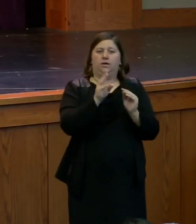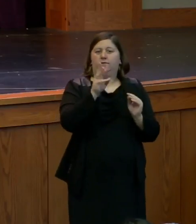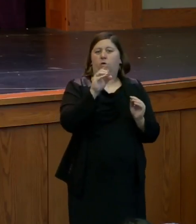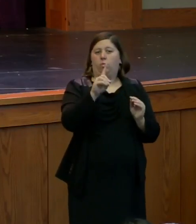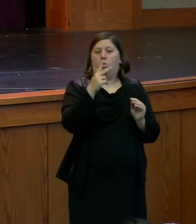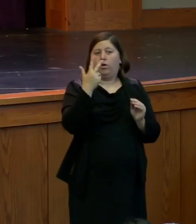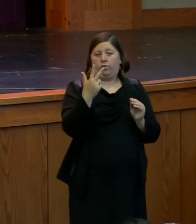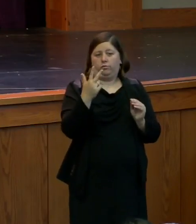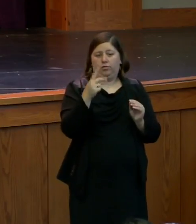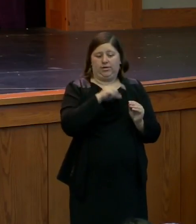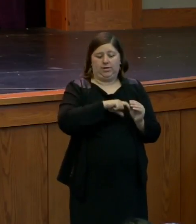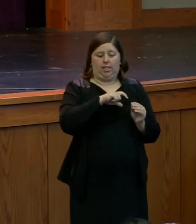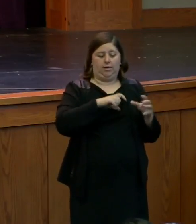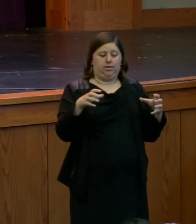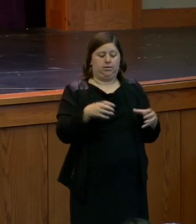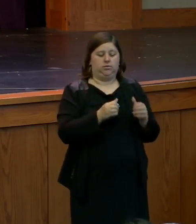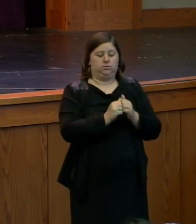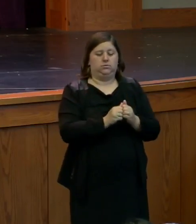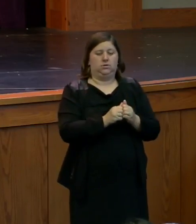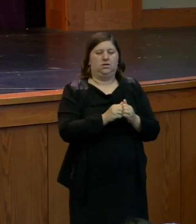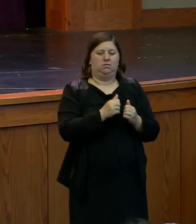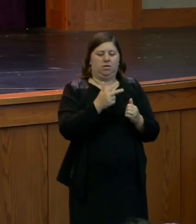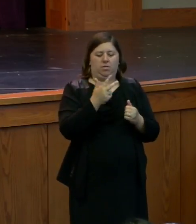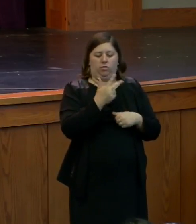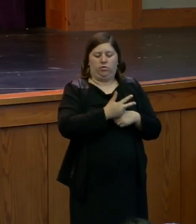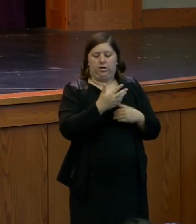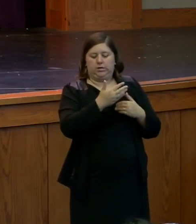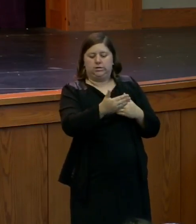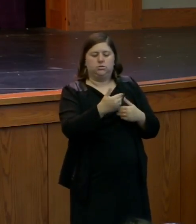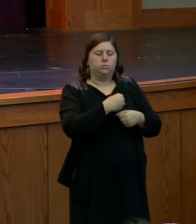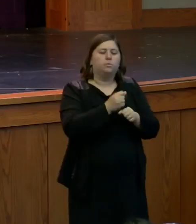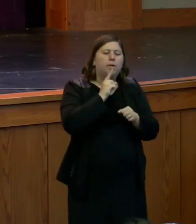TEN DAYS TO ASSURE THAT OUR NEIGHBORS AND DELEGATES AND